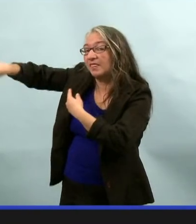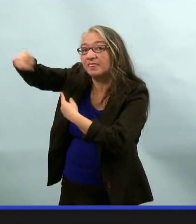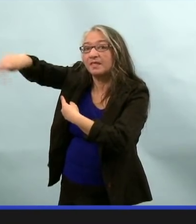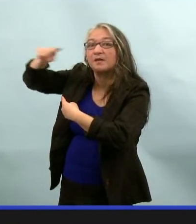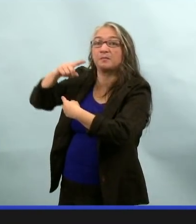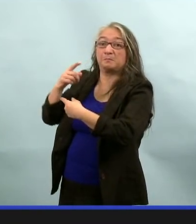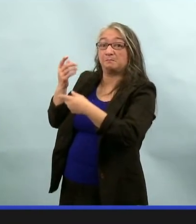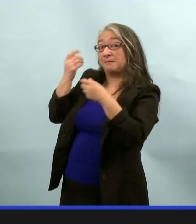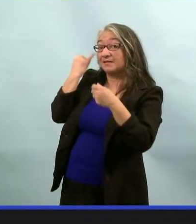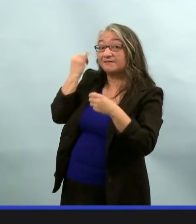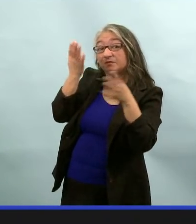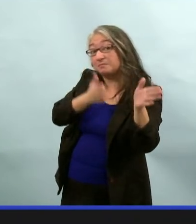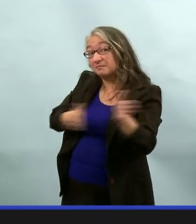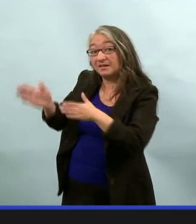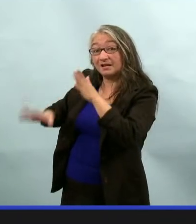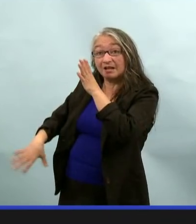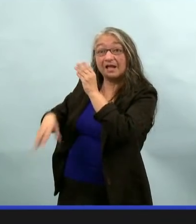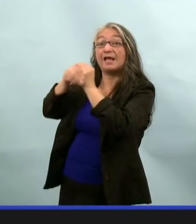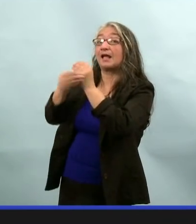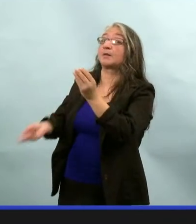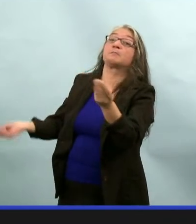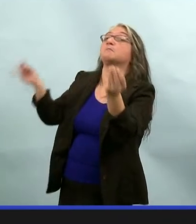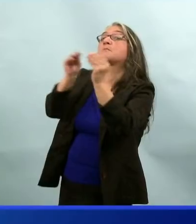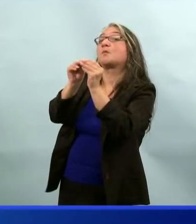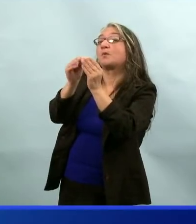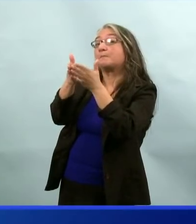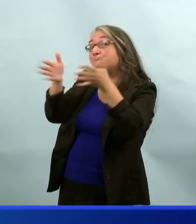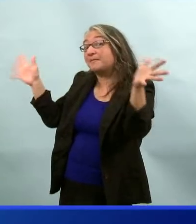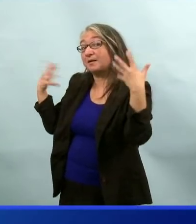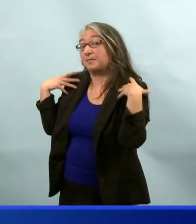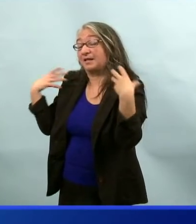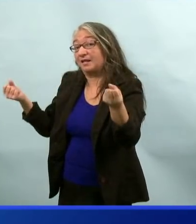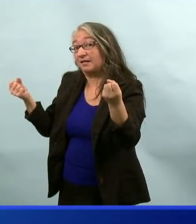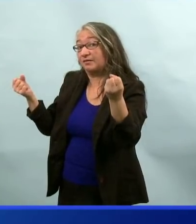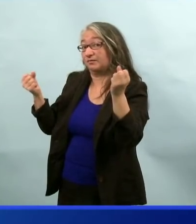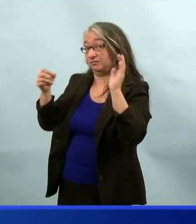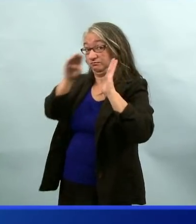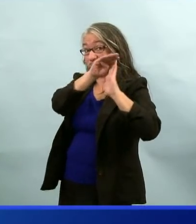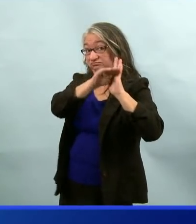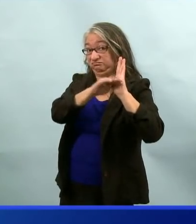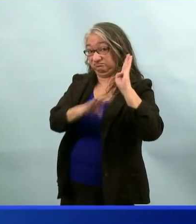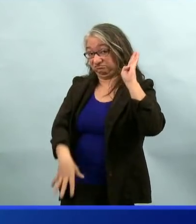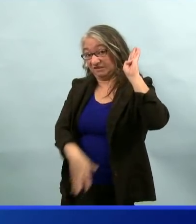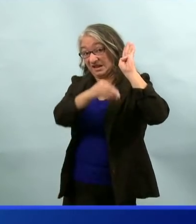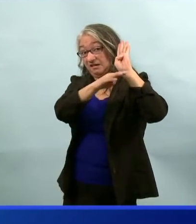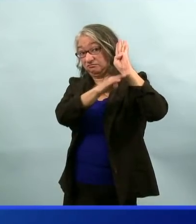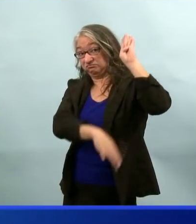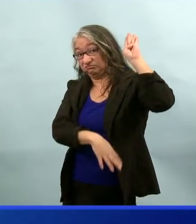doctor again this is uh challenging we know that the acute care system is under strain we have